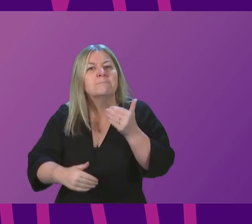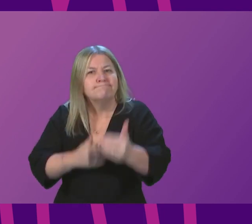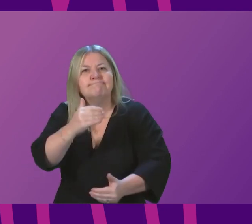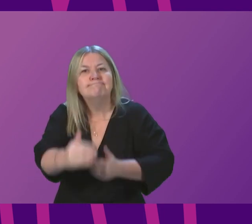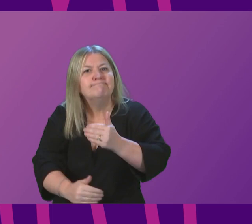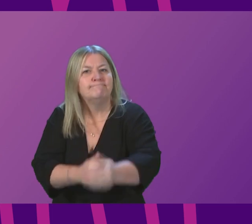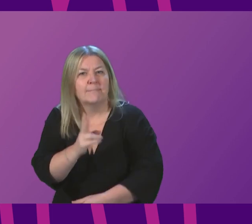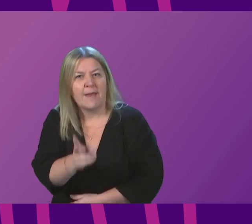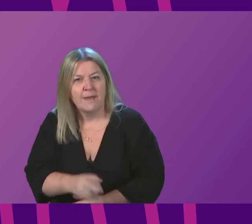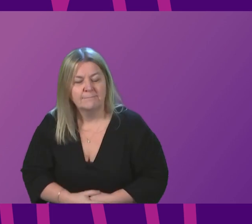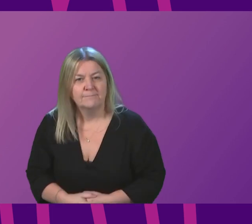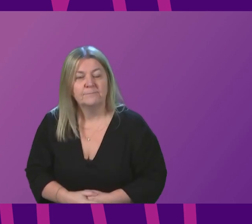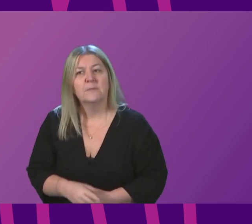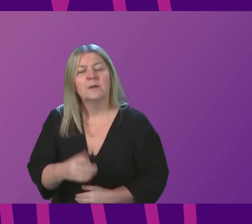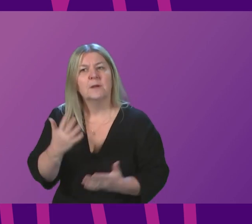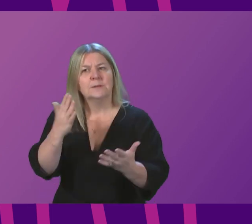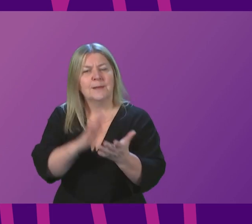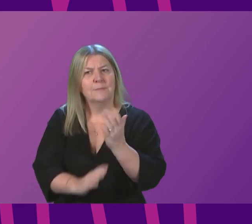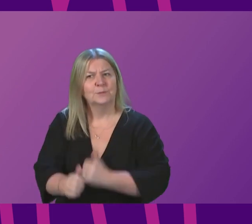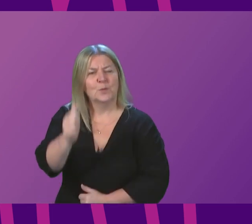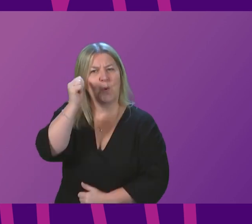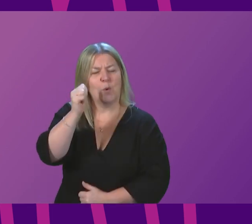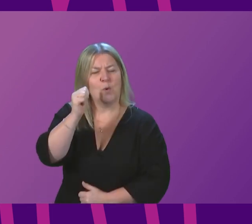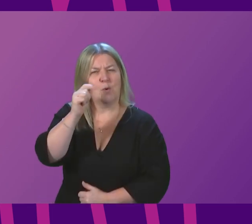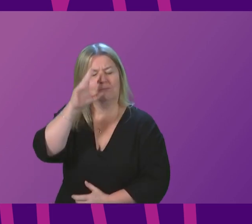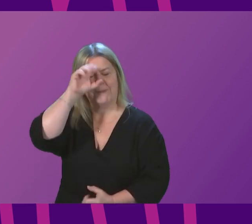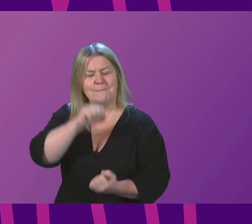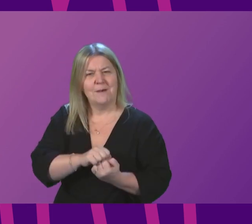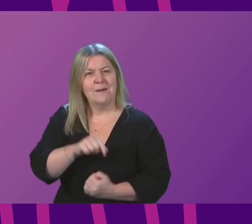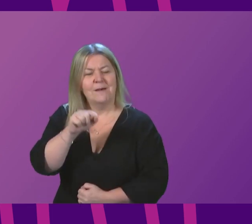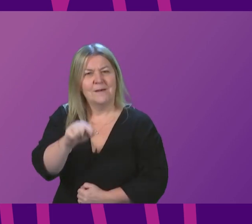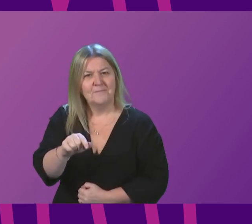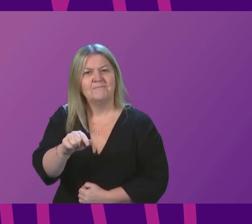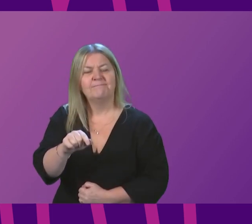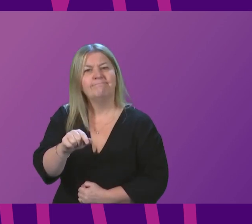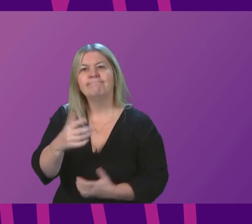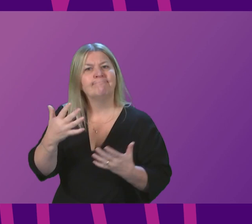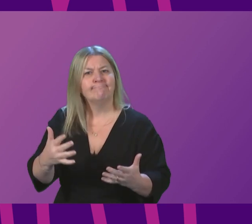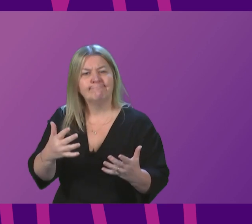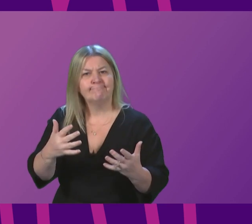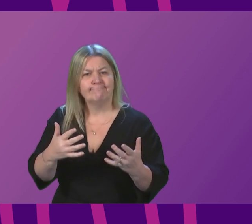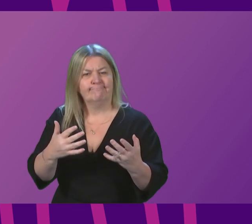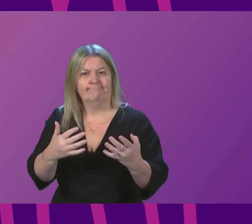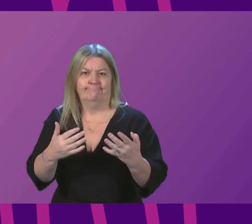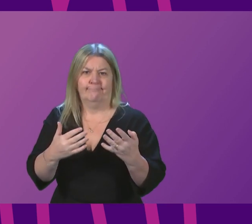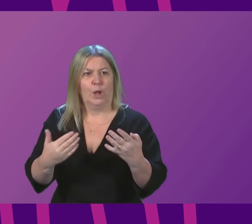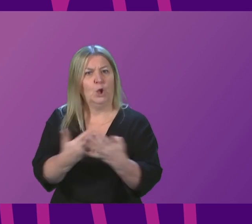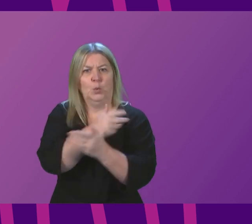Ten months ago—if my memory serves me correctly—we had not had the delta variant, nor, of course,